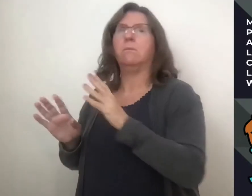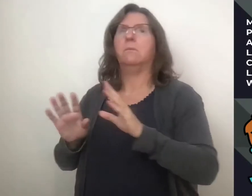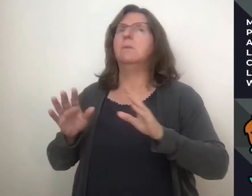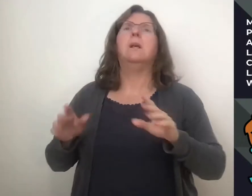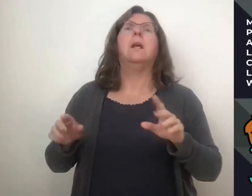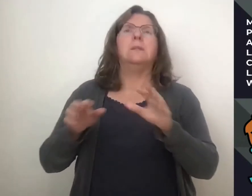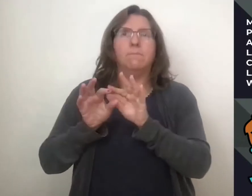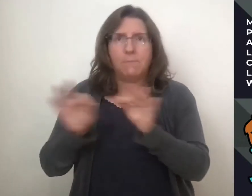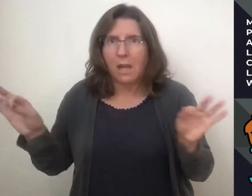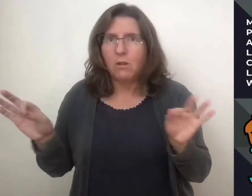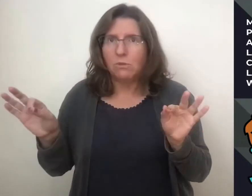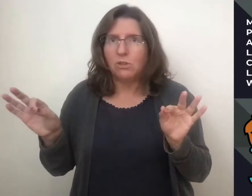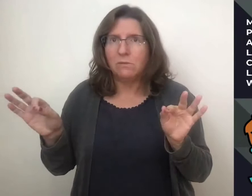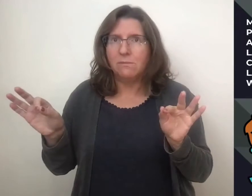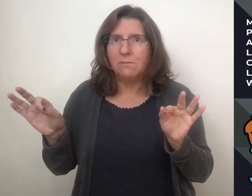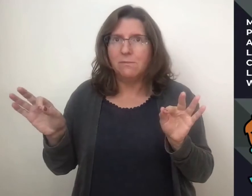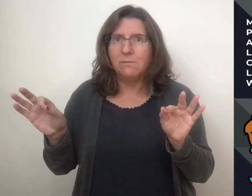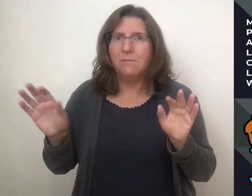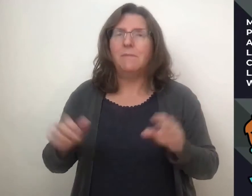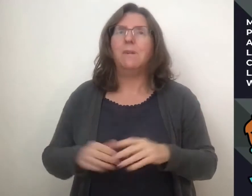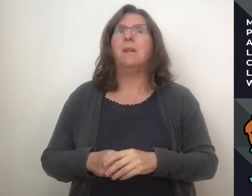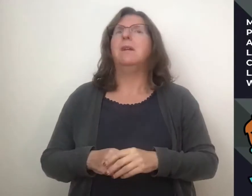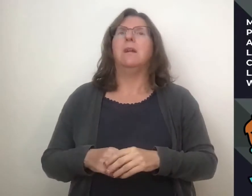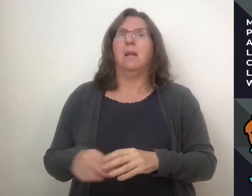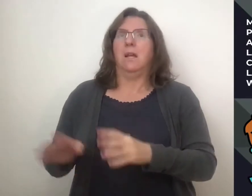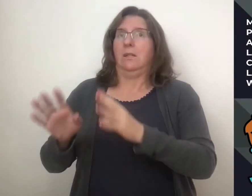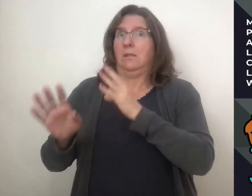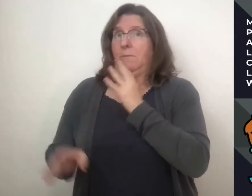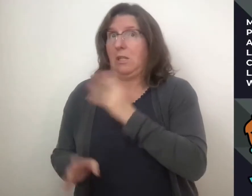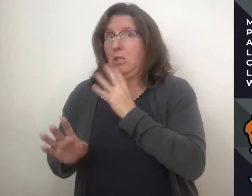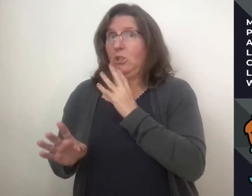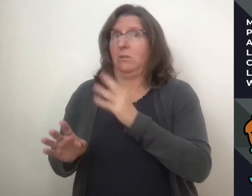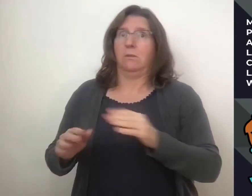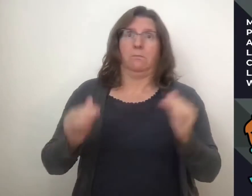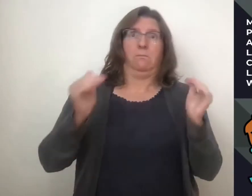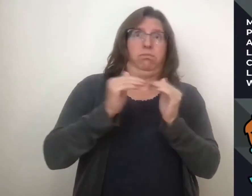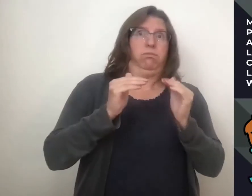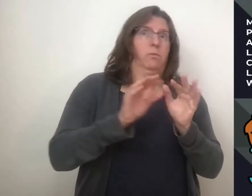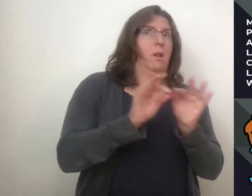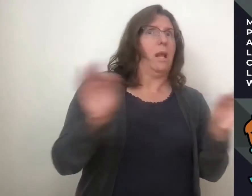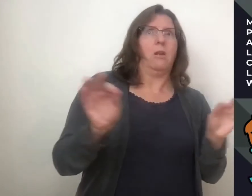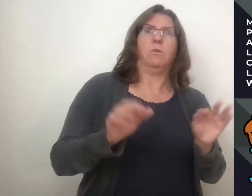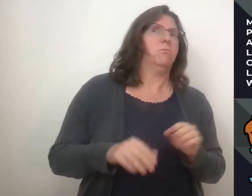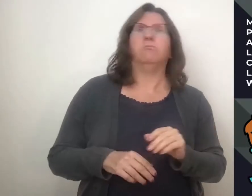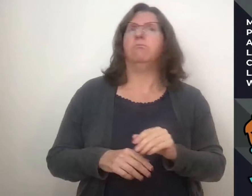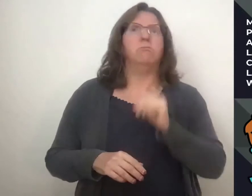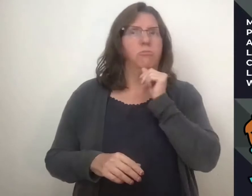The child needs to be exposed to a language. Speech and language are not equivalent.